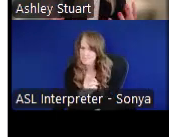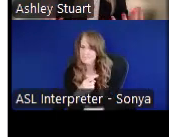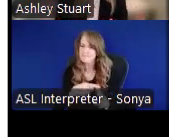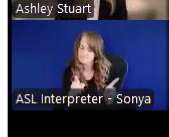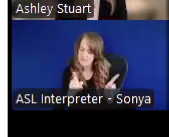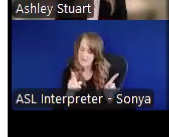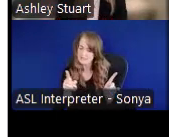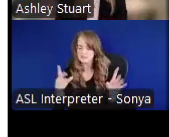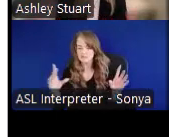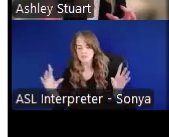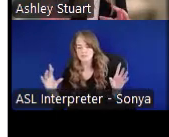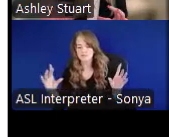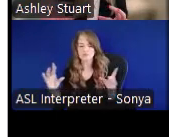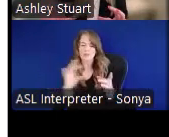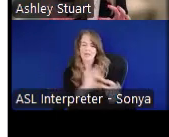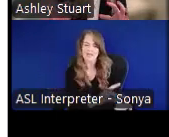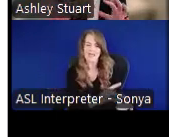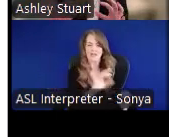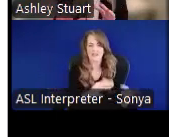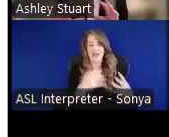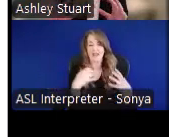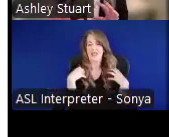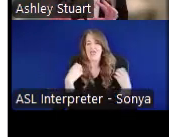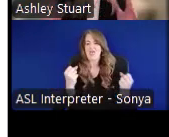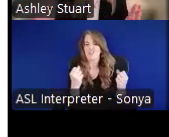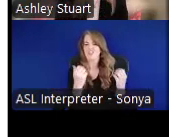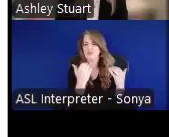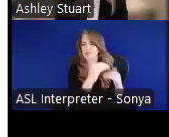this with that healthy limit setting, set those appropriate